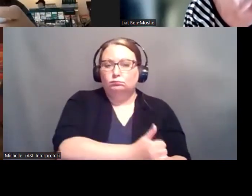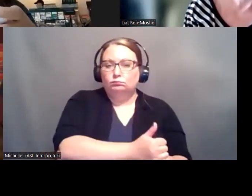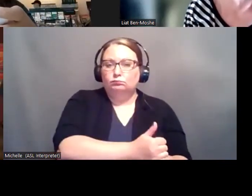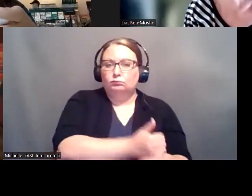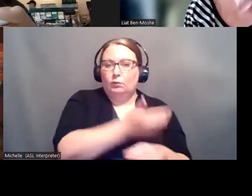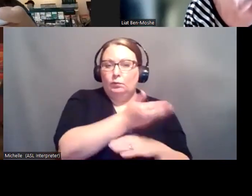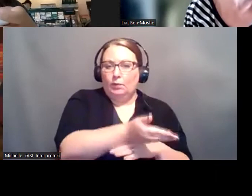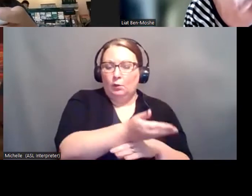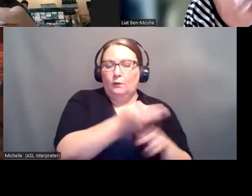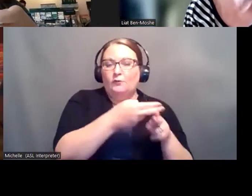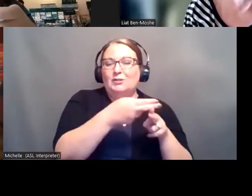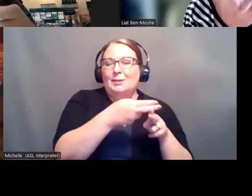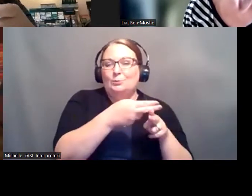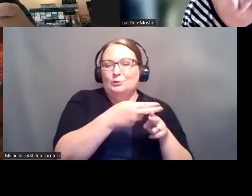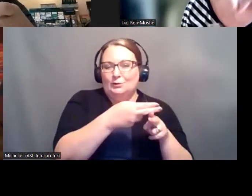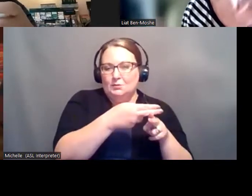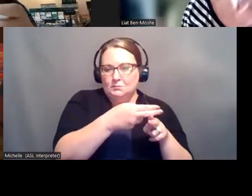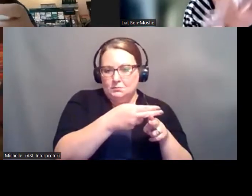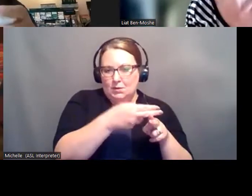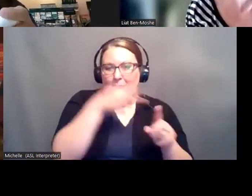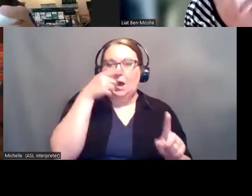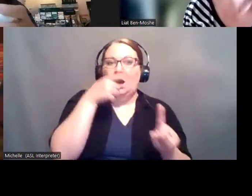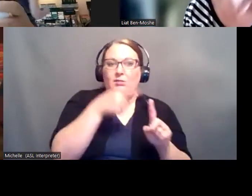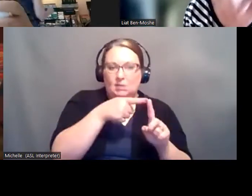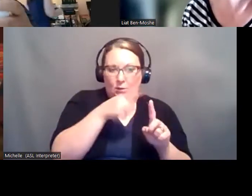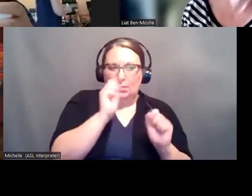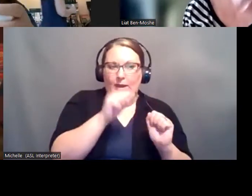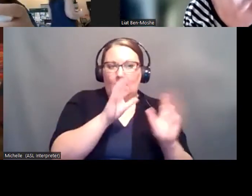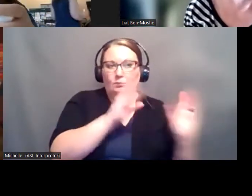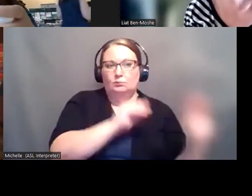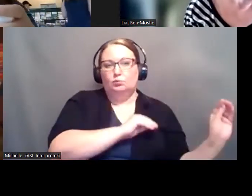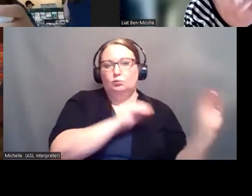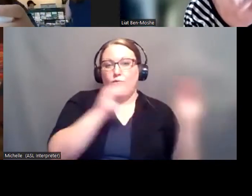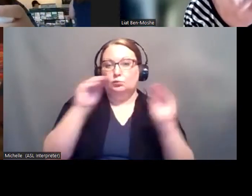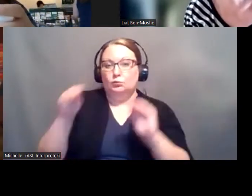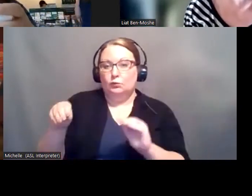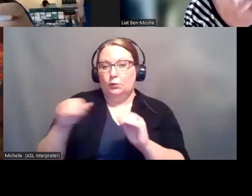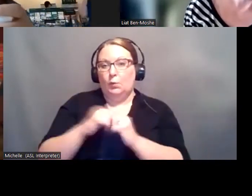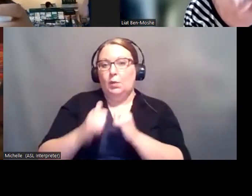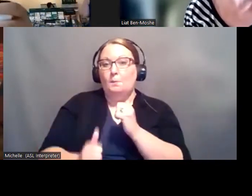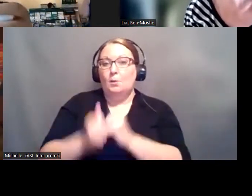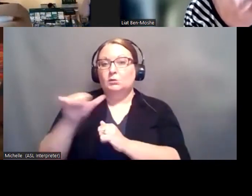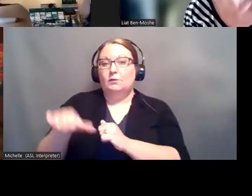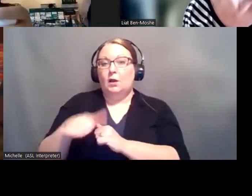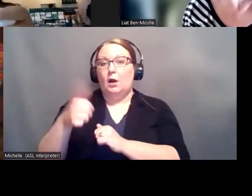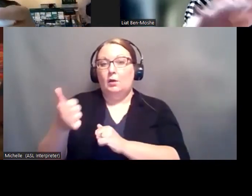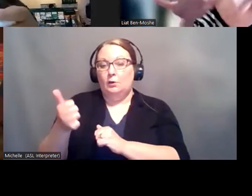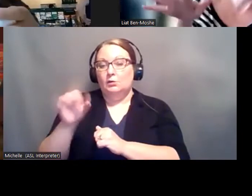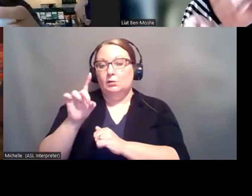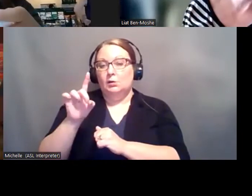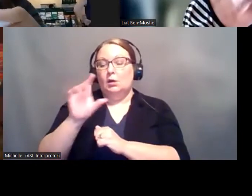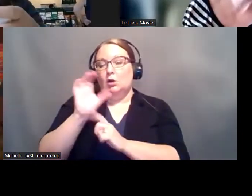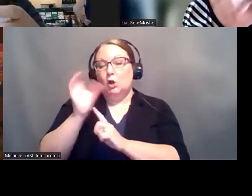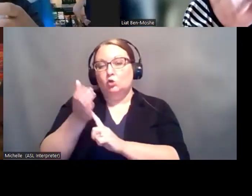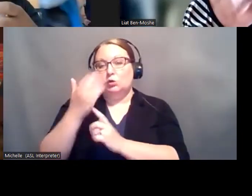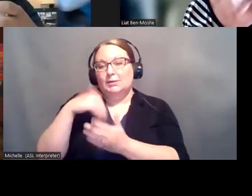on a temporary basis until we can be housed with the majority of the other centers in a centralized location.